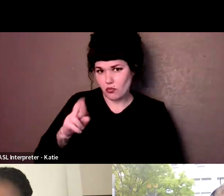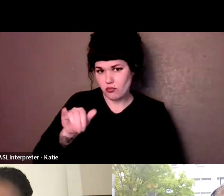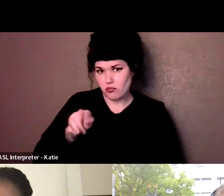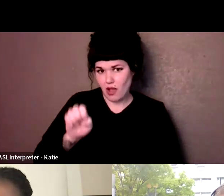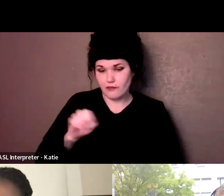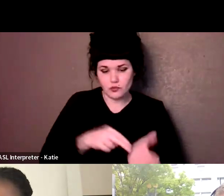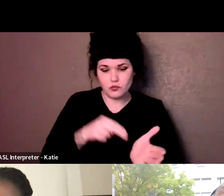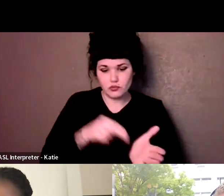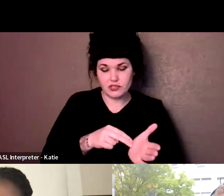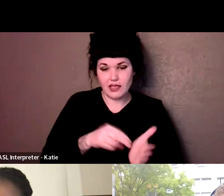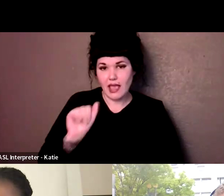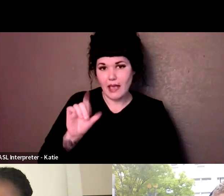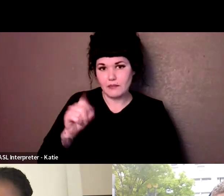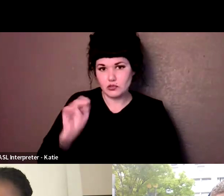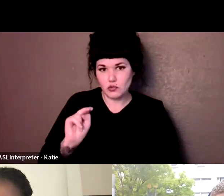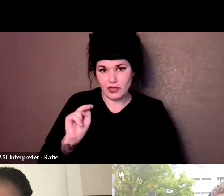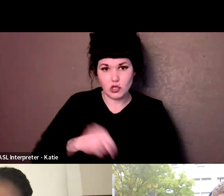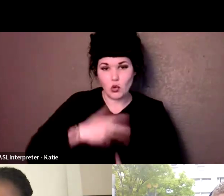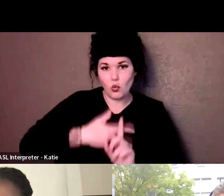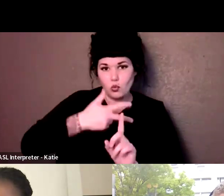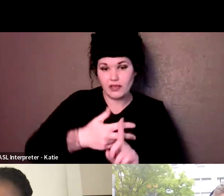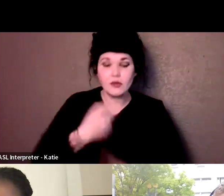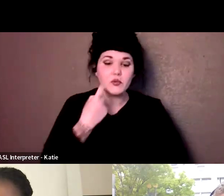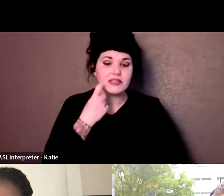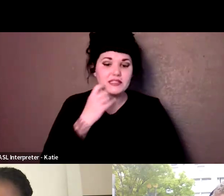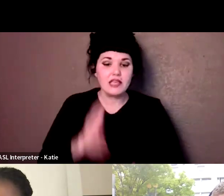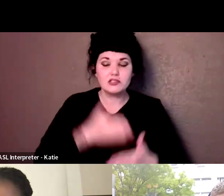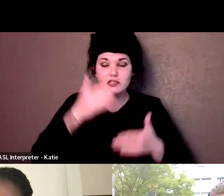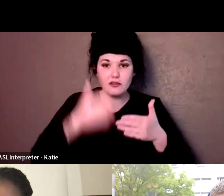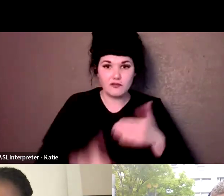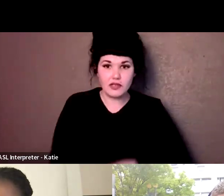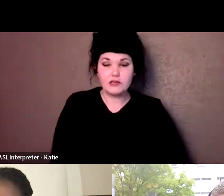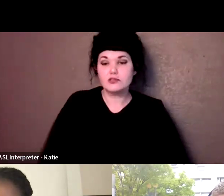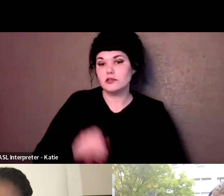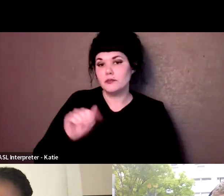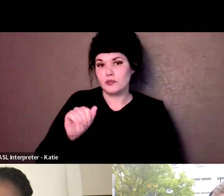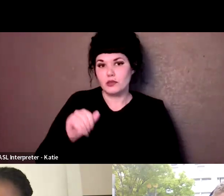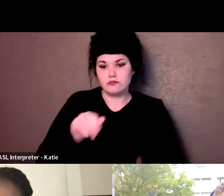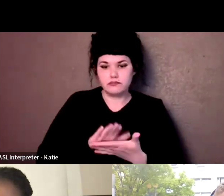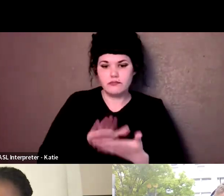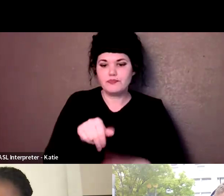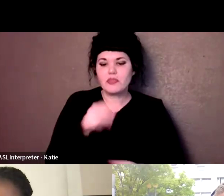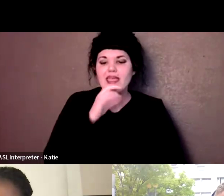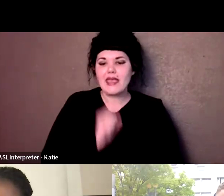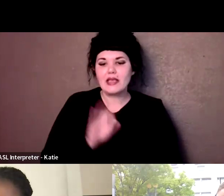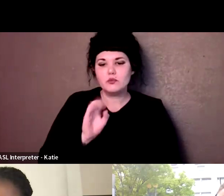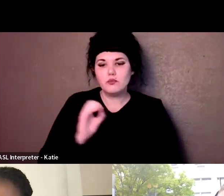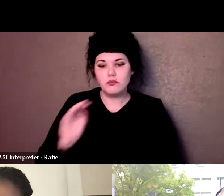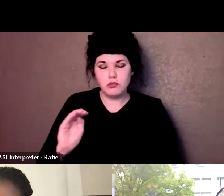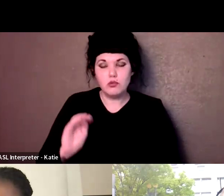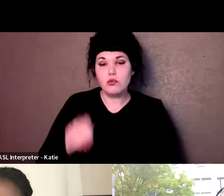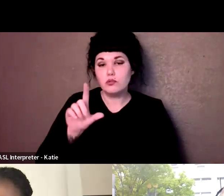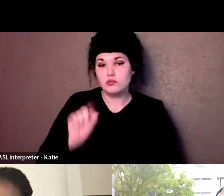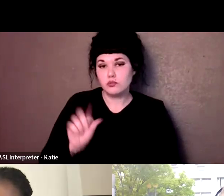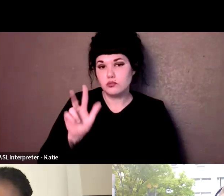completed the Columbia University's Age Boom Academy 2023 Fellowship cohort. So, welcome Aisha!